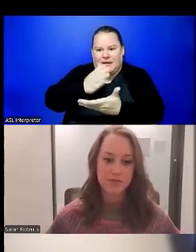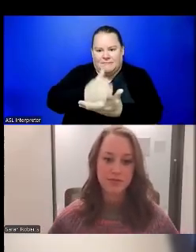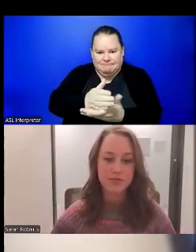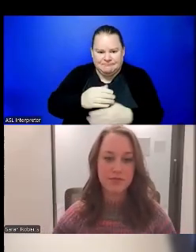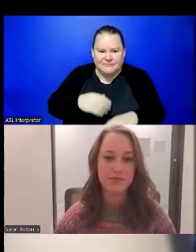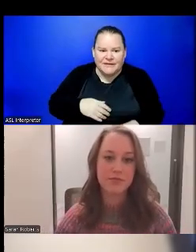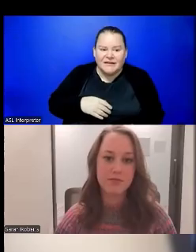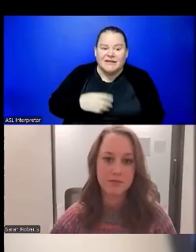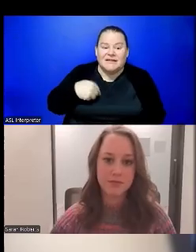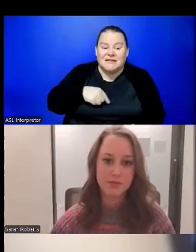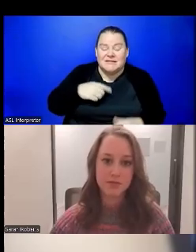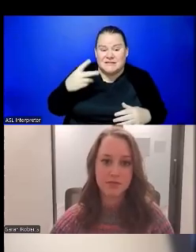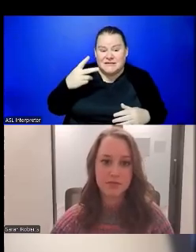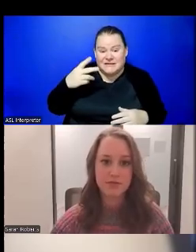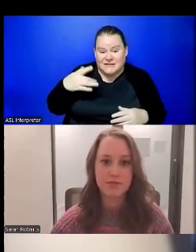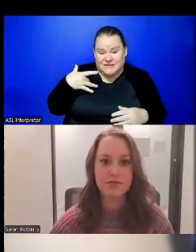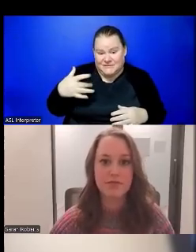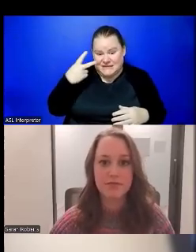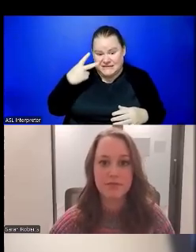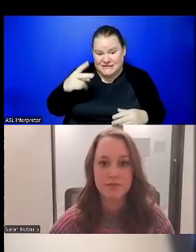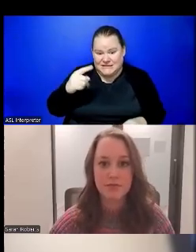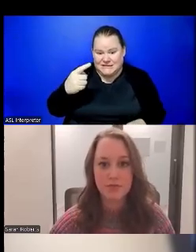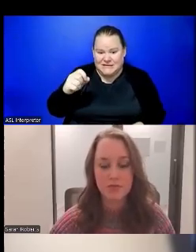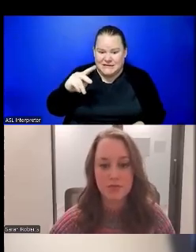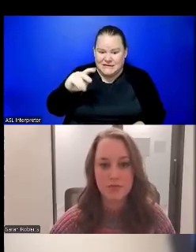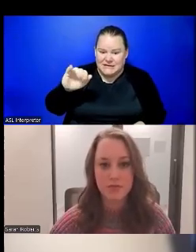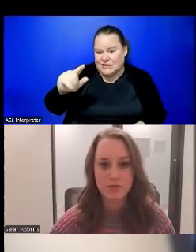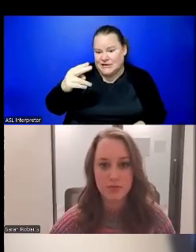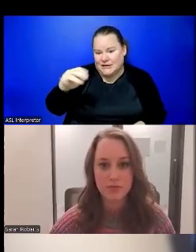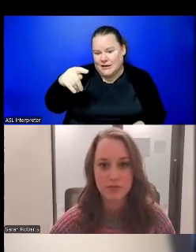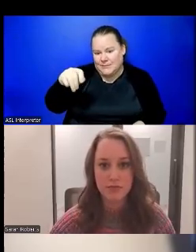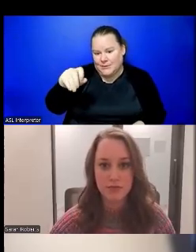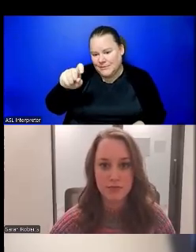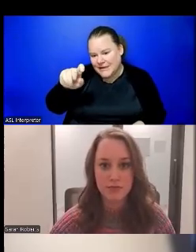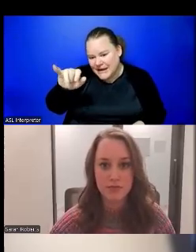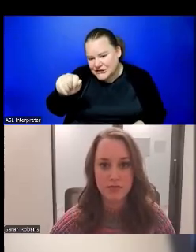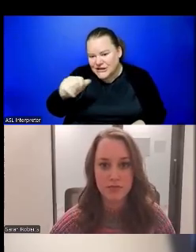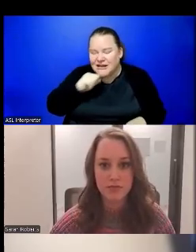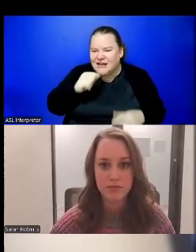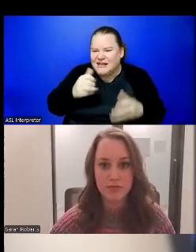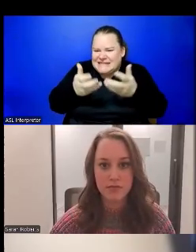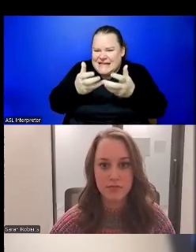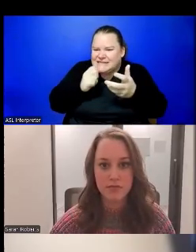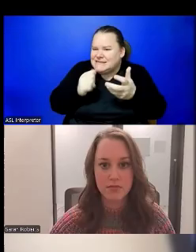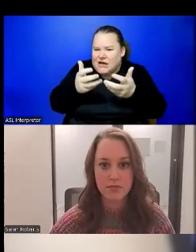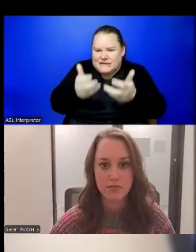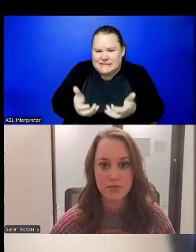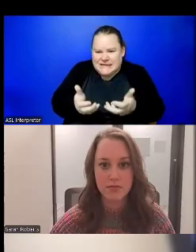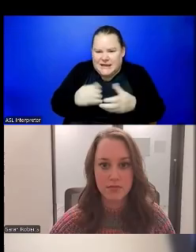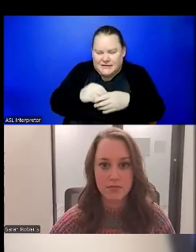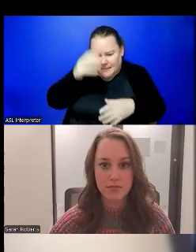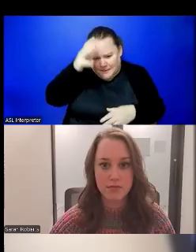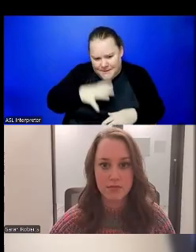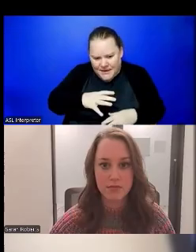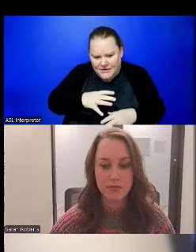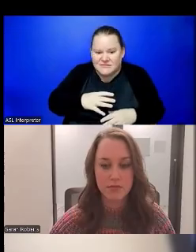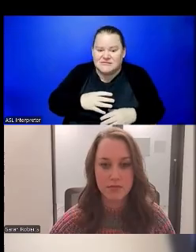genital hypoplasia and descended testes in the males, they typically all have some level of developmental delays. And in